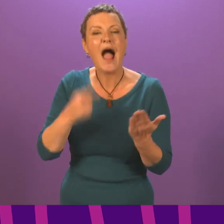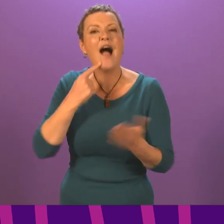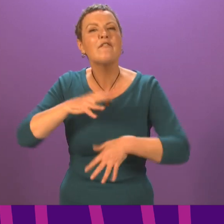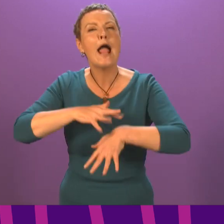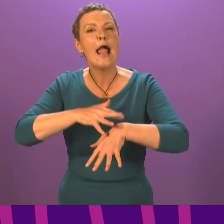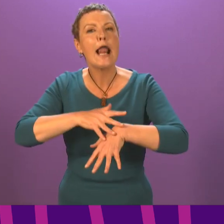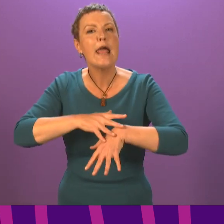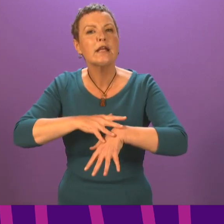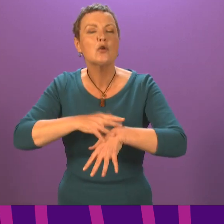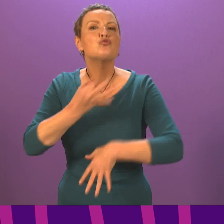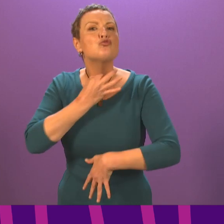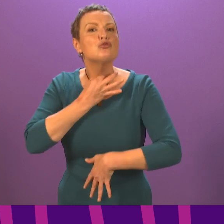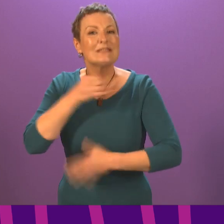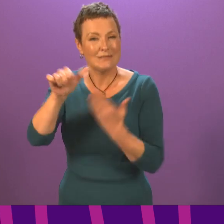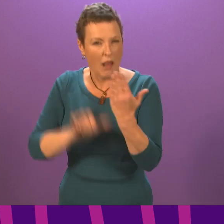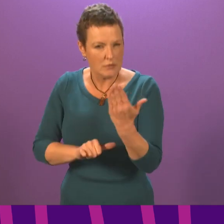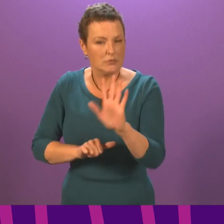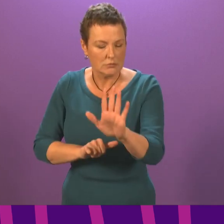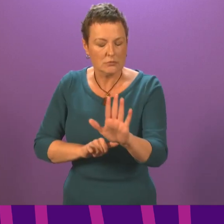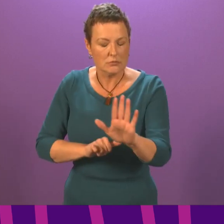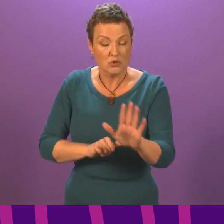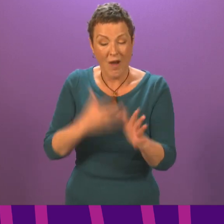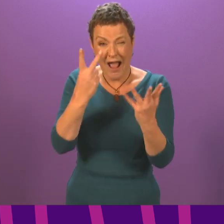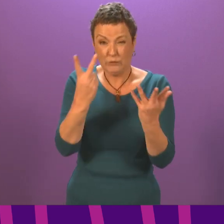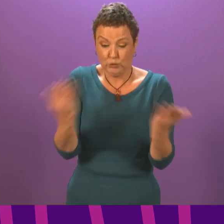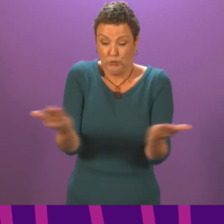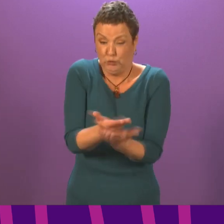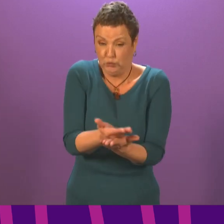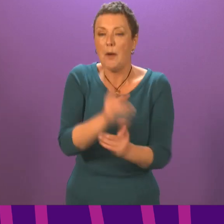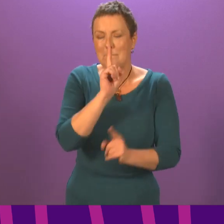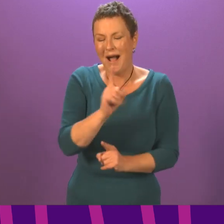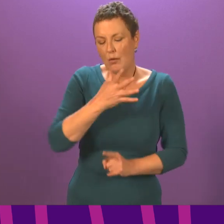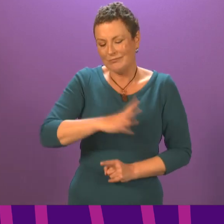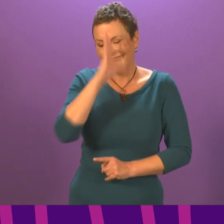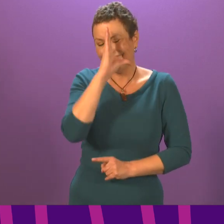in one way or another. The more fundamental point here, which is a very important point,